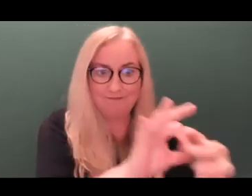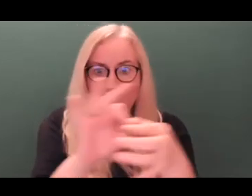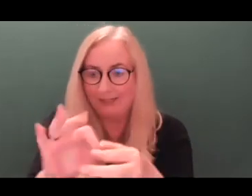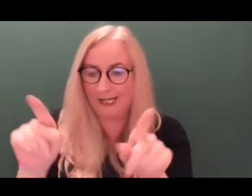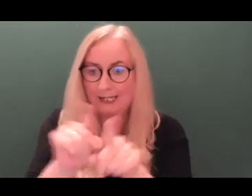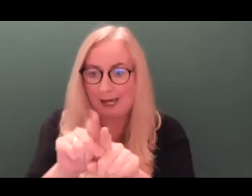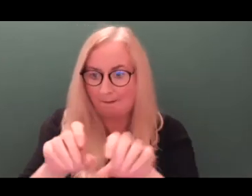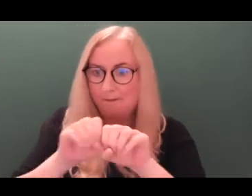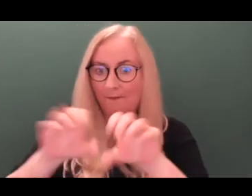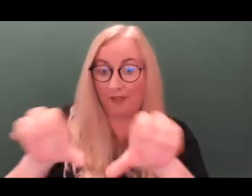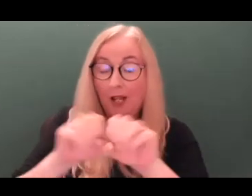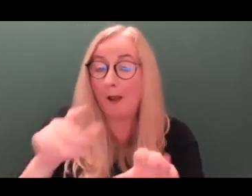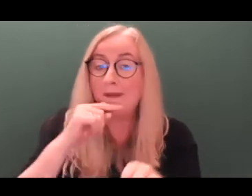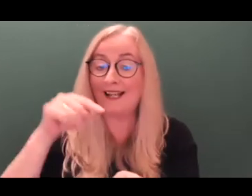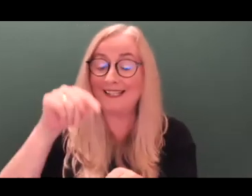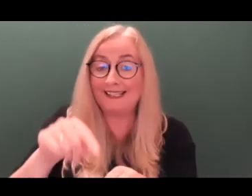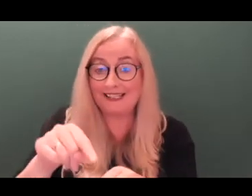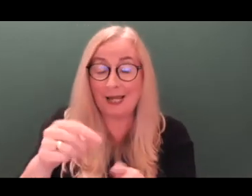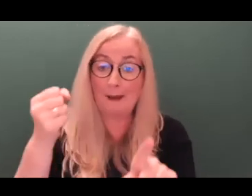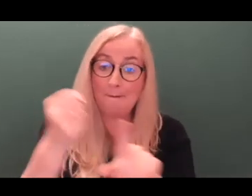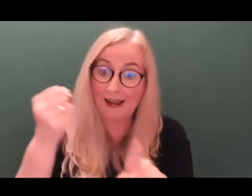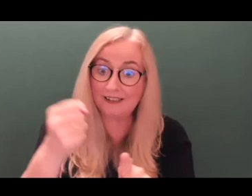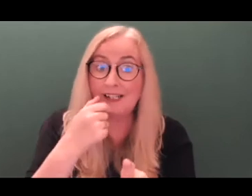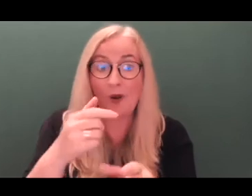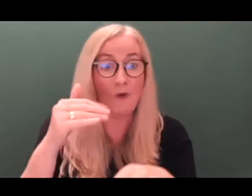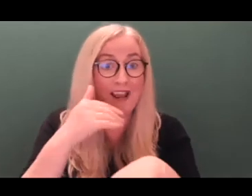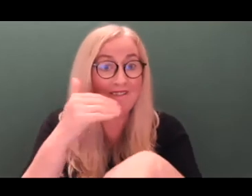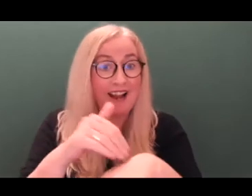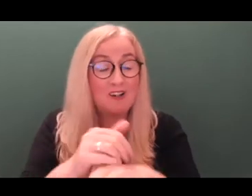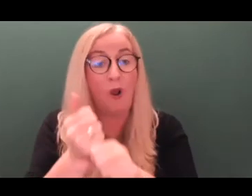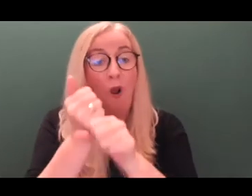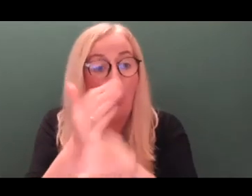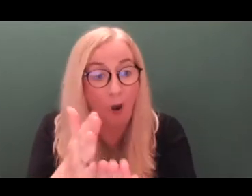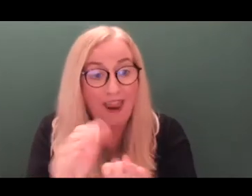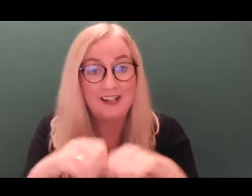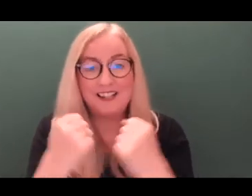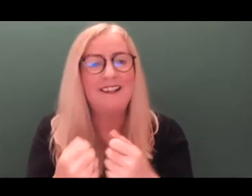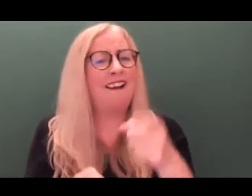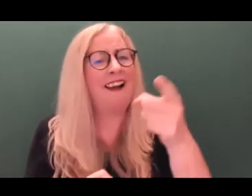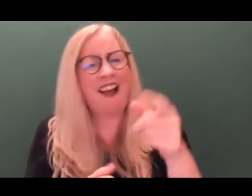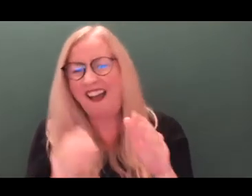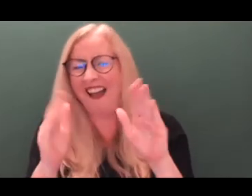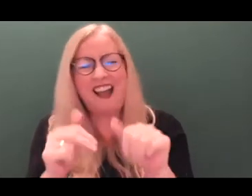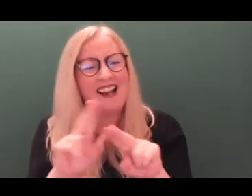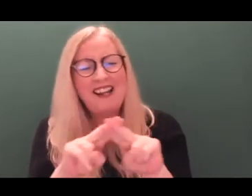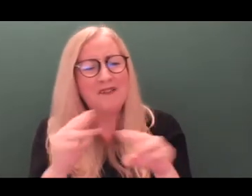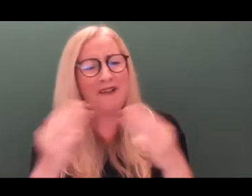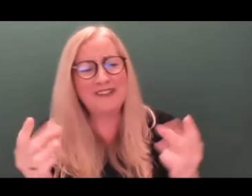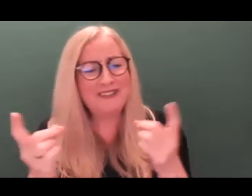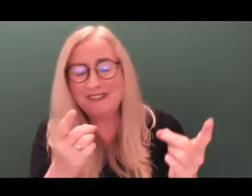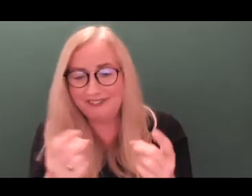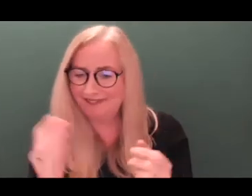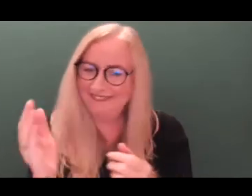impactful for the entire society. Not much to do! >>: Thank you very much Louise. Just again to